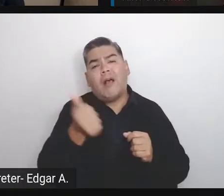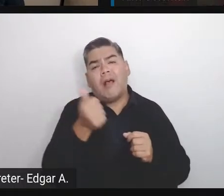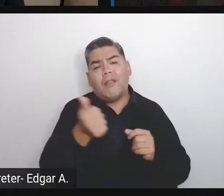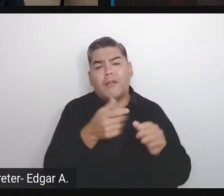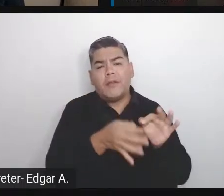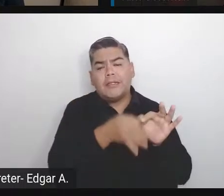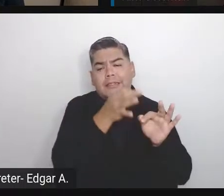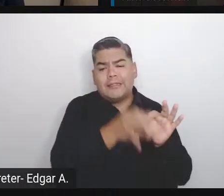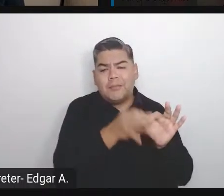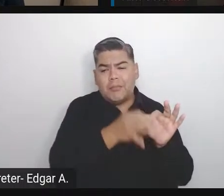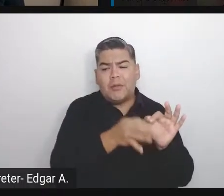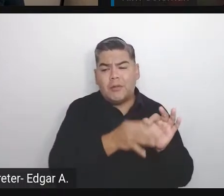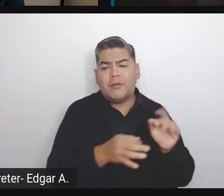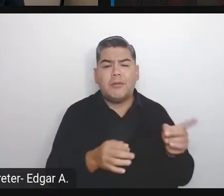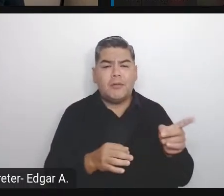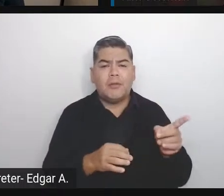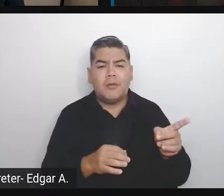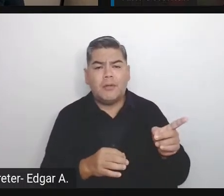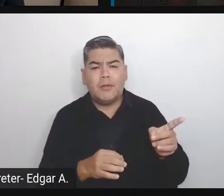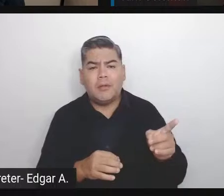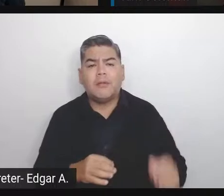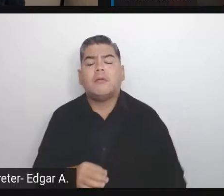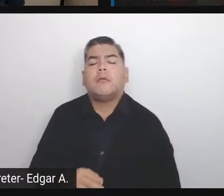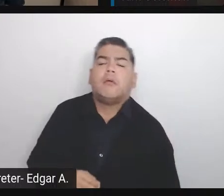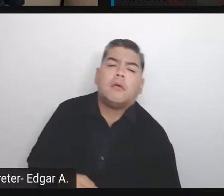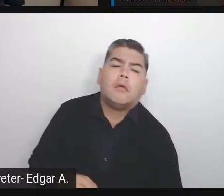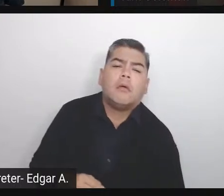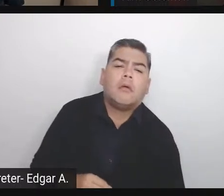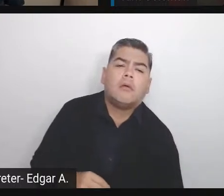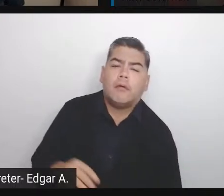Get lab for me was always very complicated and on the other hand with more simple tools.